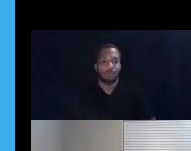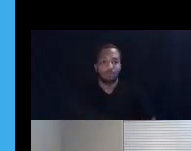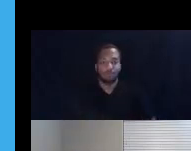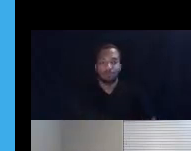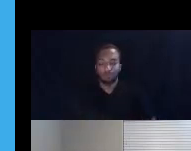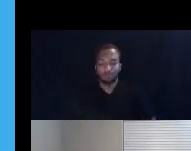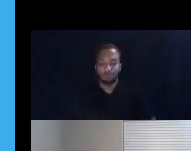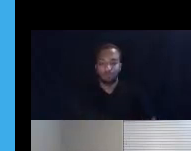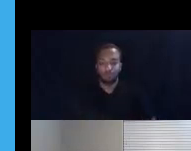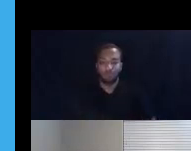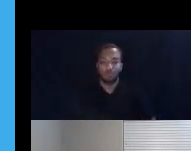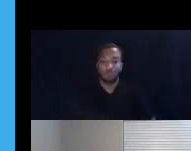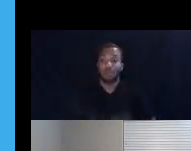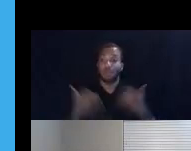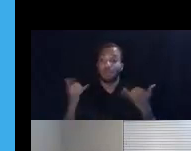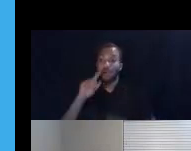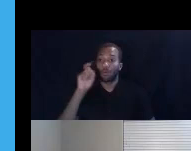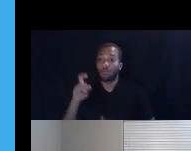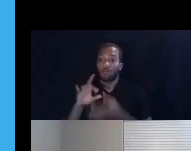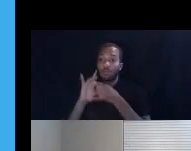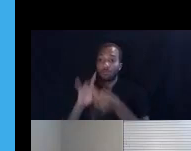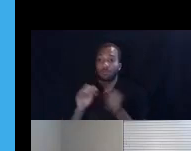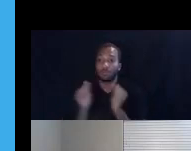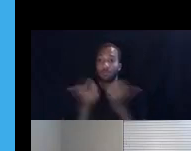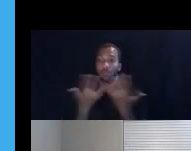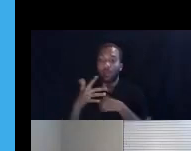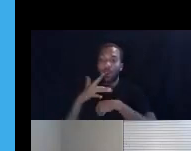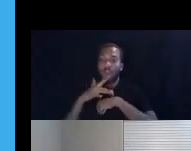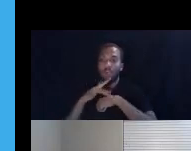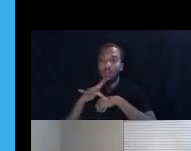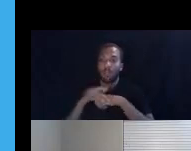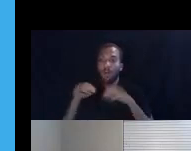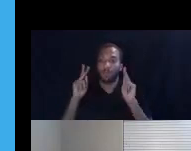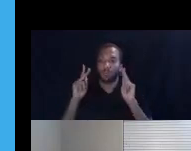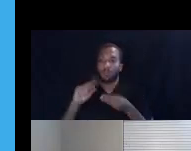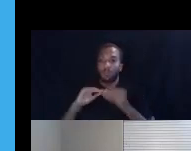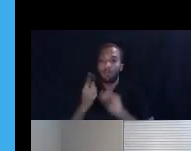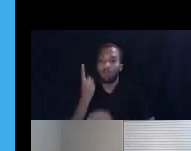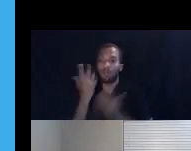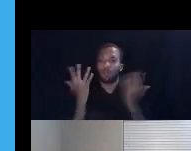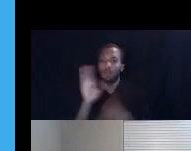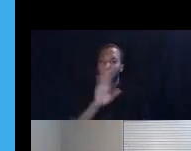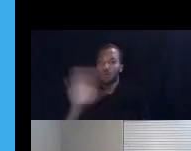is all about available opportunities. So number one, what are your community investment priorities